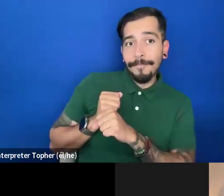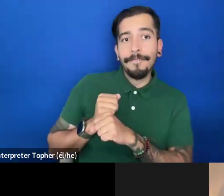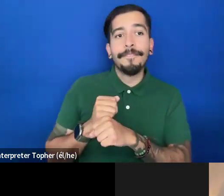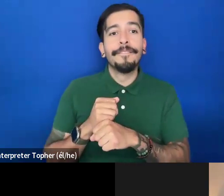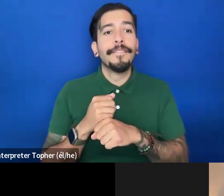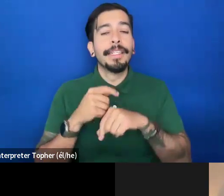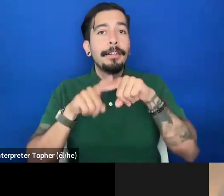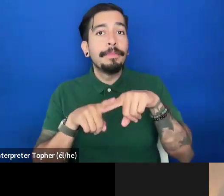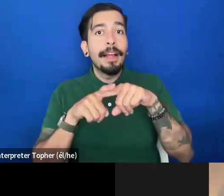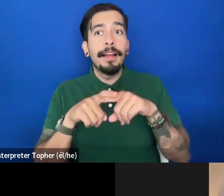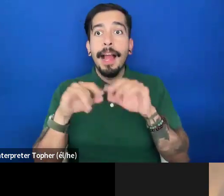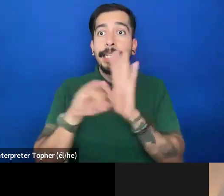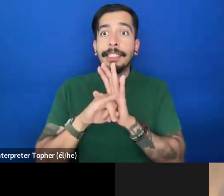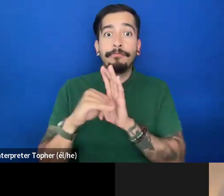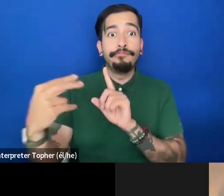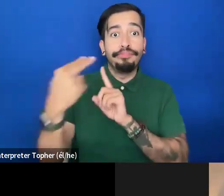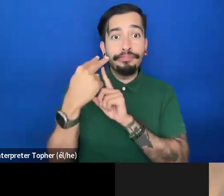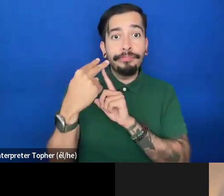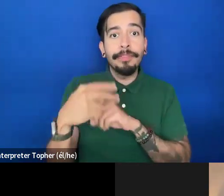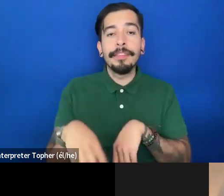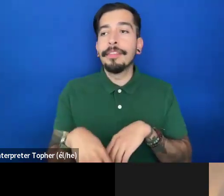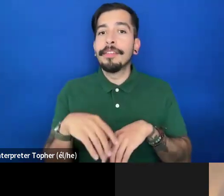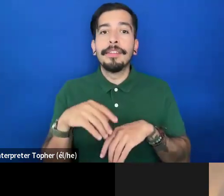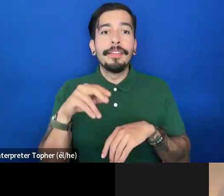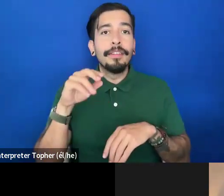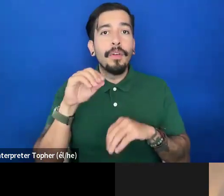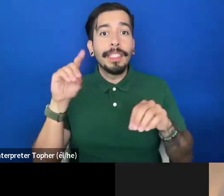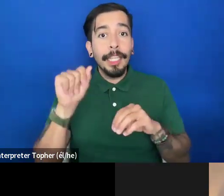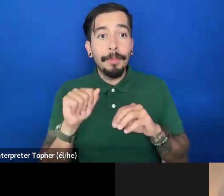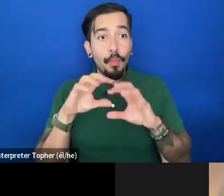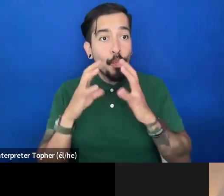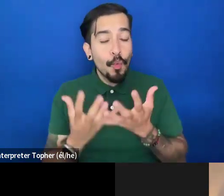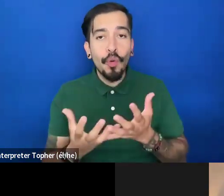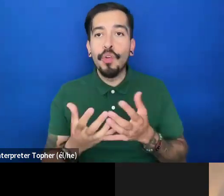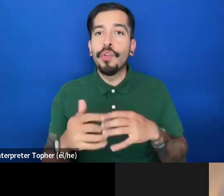you know, privilege is real. And the reality is that the more disabled